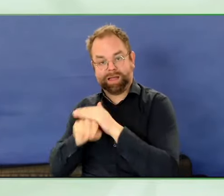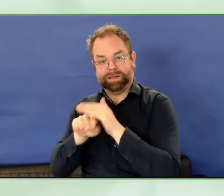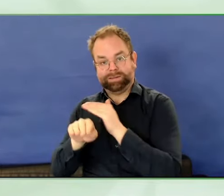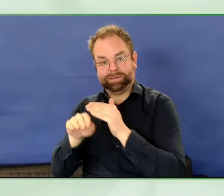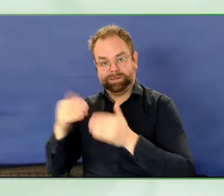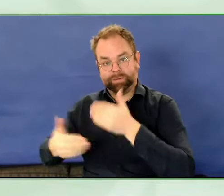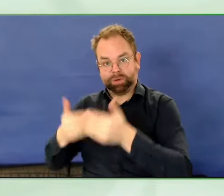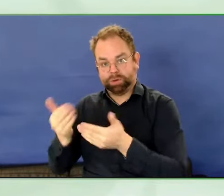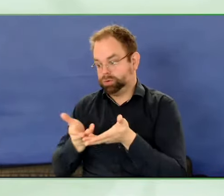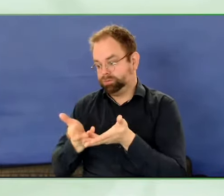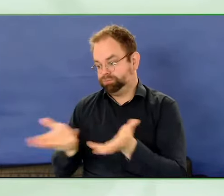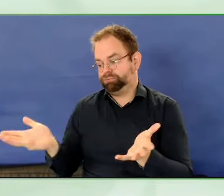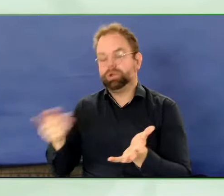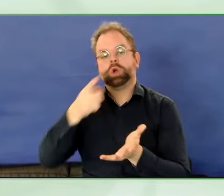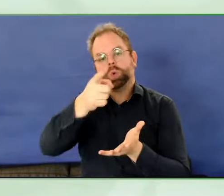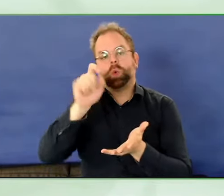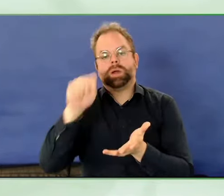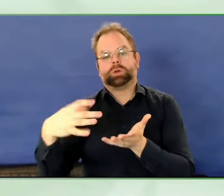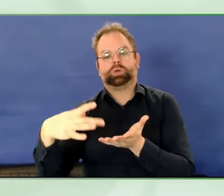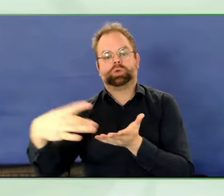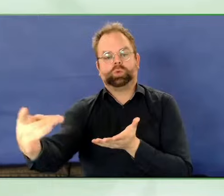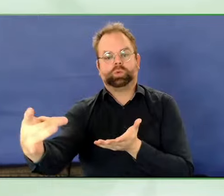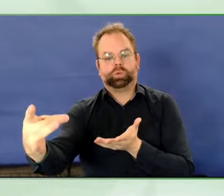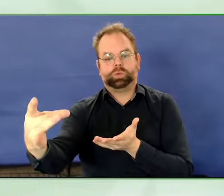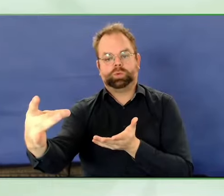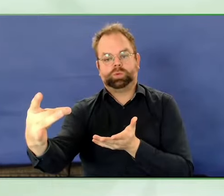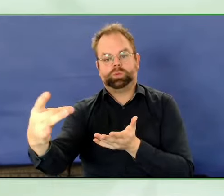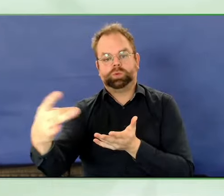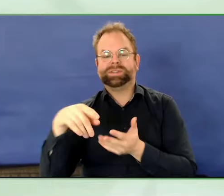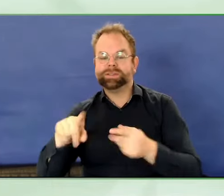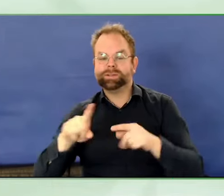The second one is about the AI.